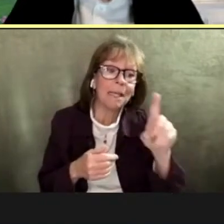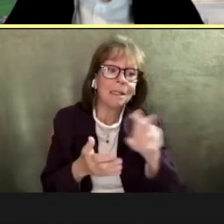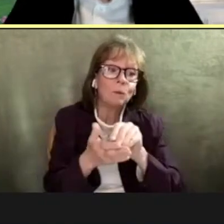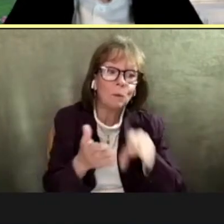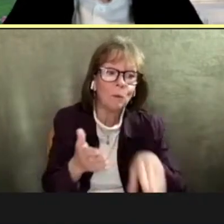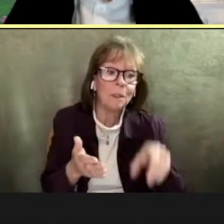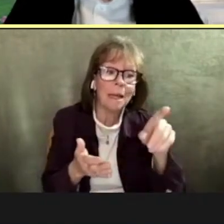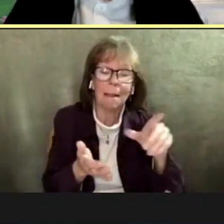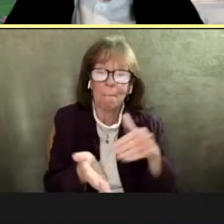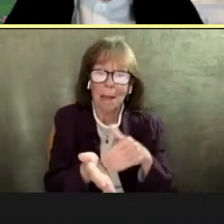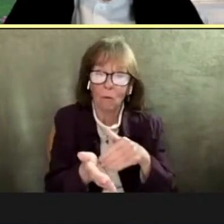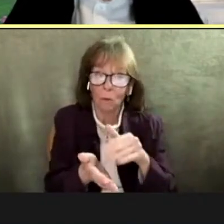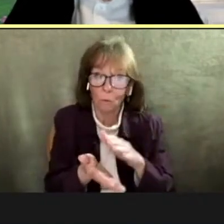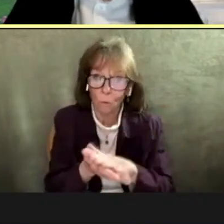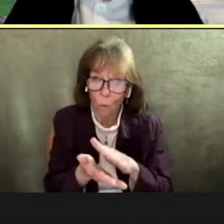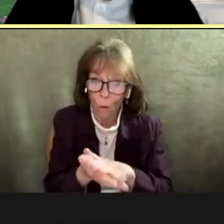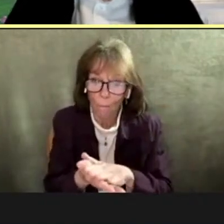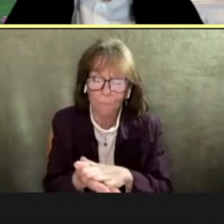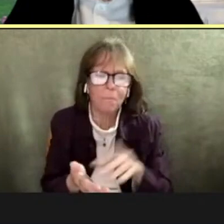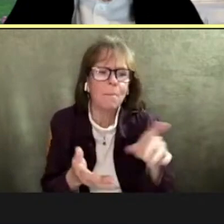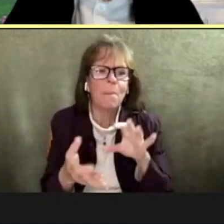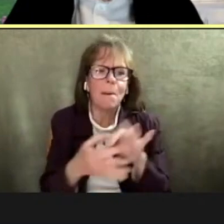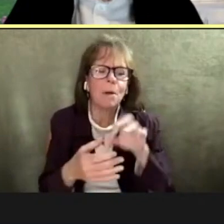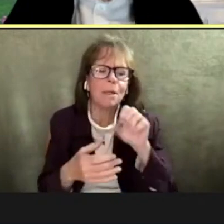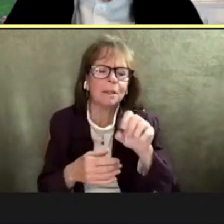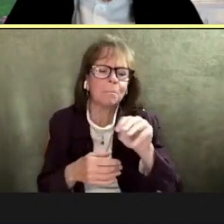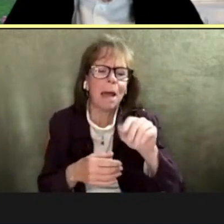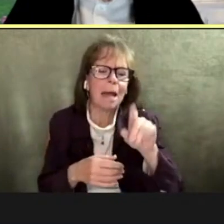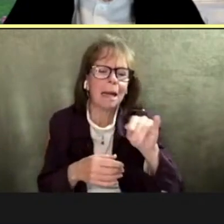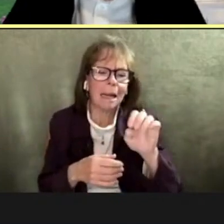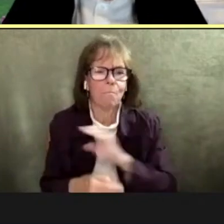and a member of the SMADIE board of directors.